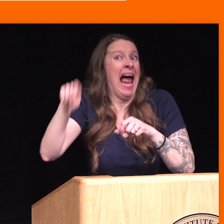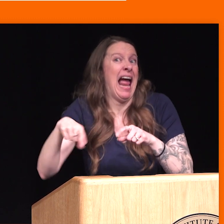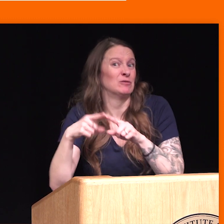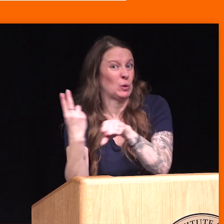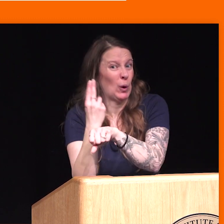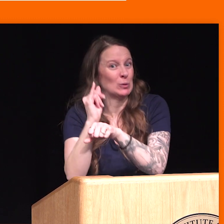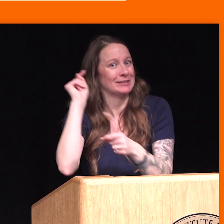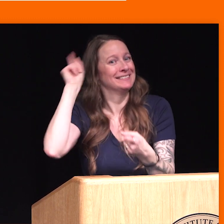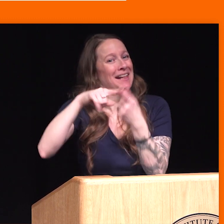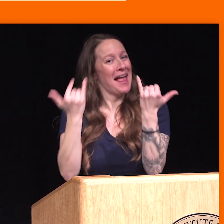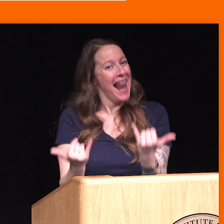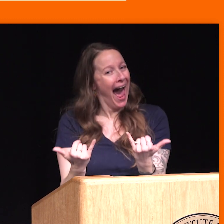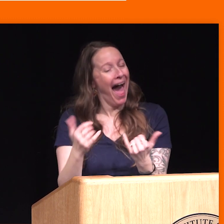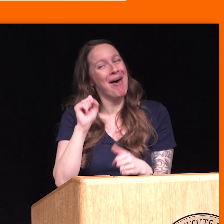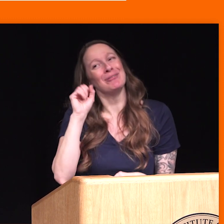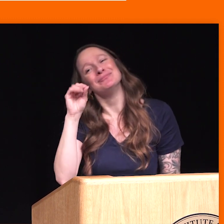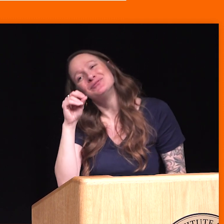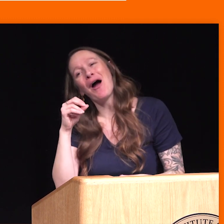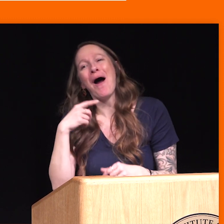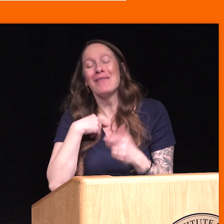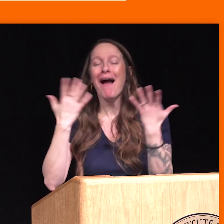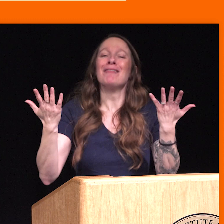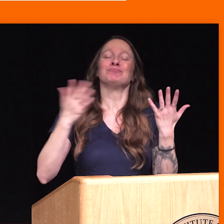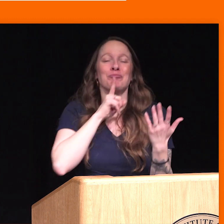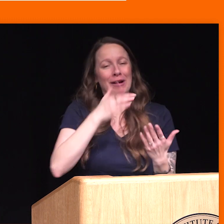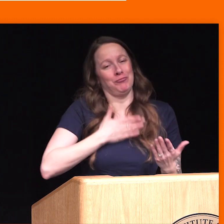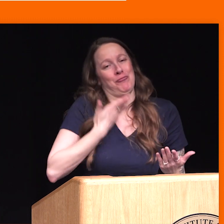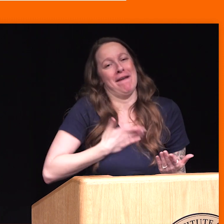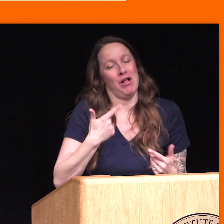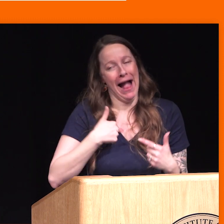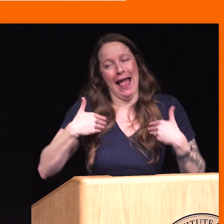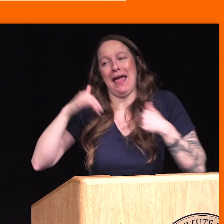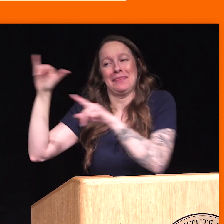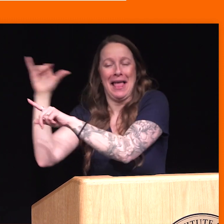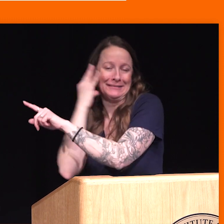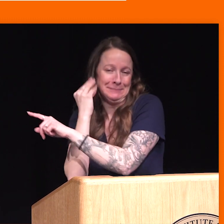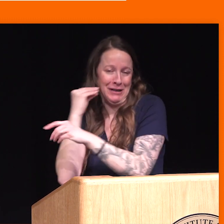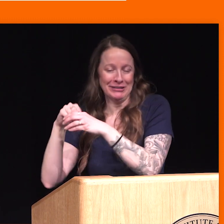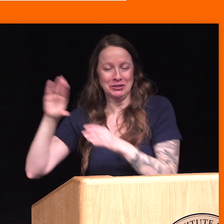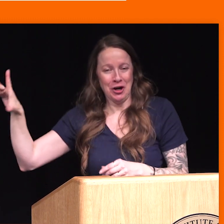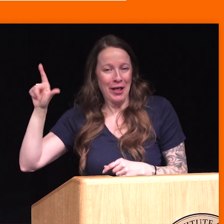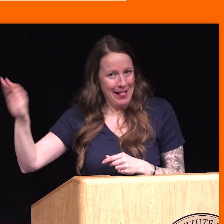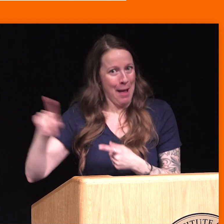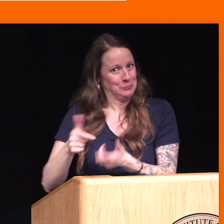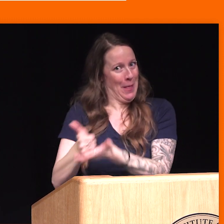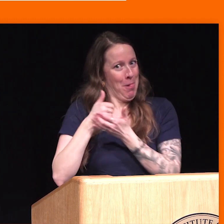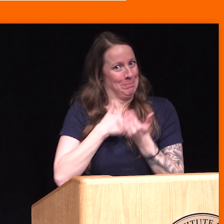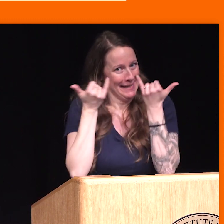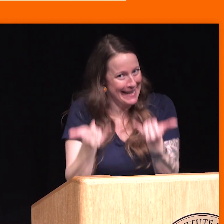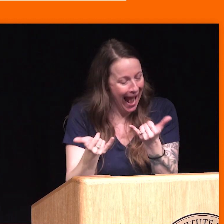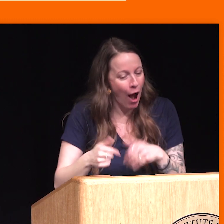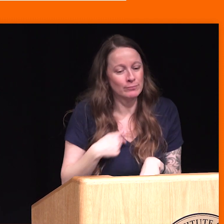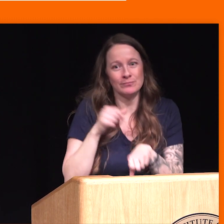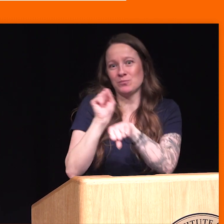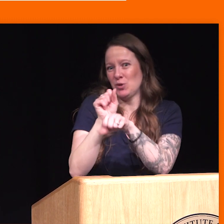and she taught me so much about it, but then I never had to use those skills and techniques again until now. So, I'm really grateful that I had that experience with PJ